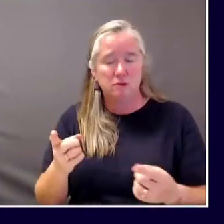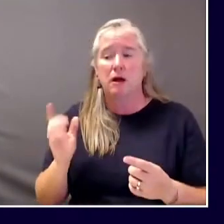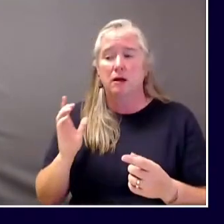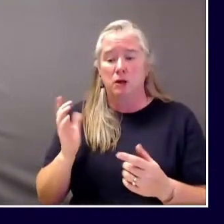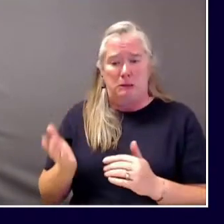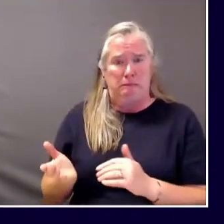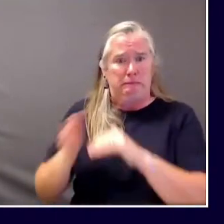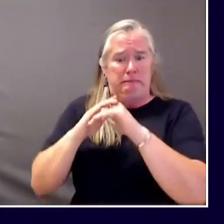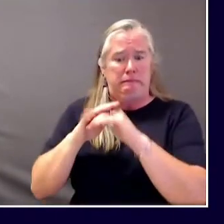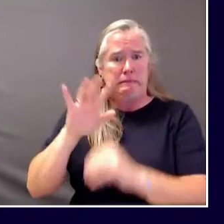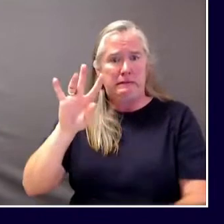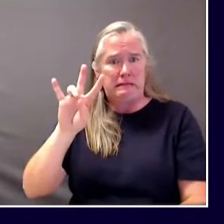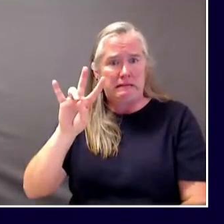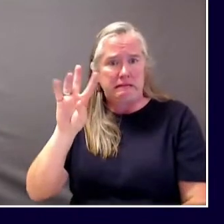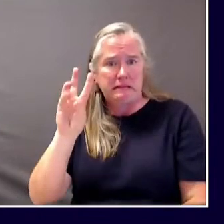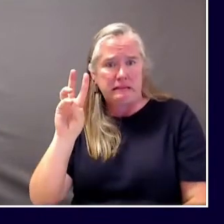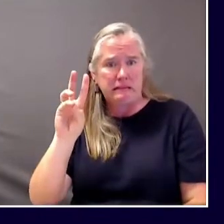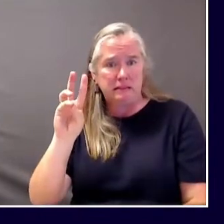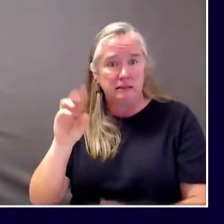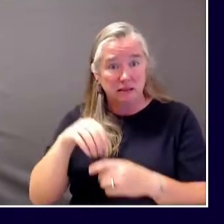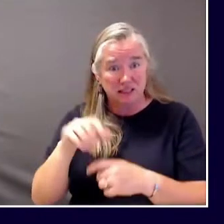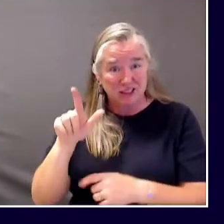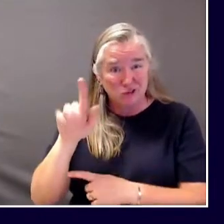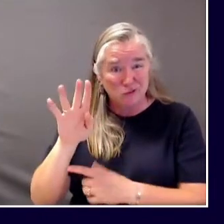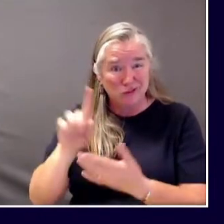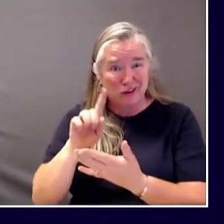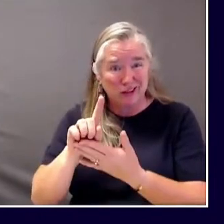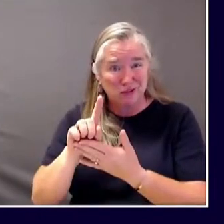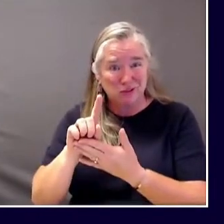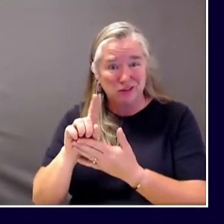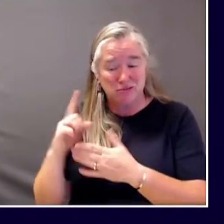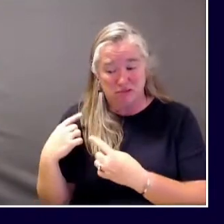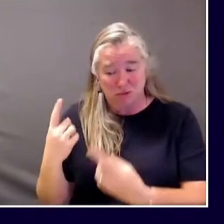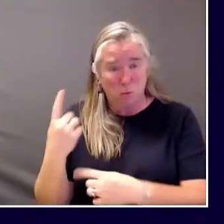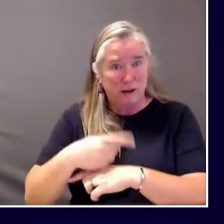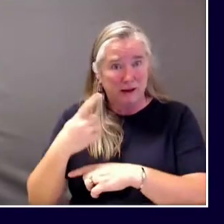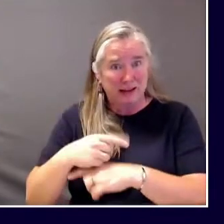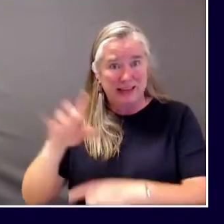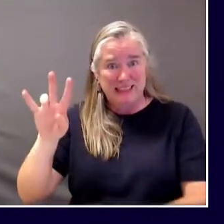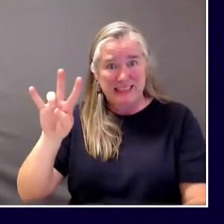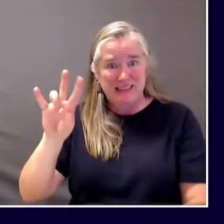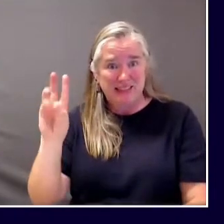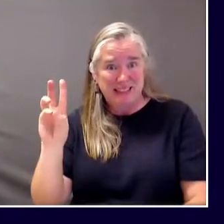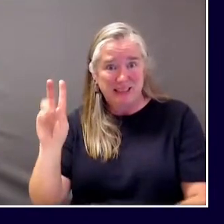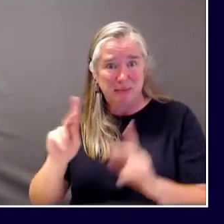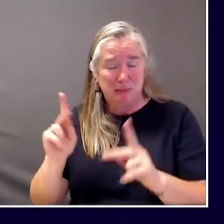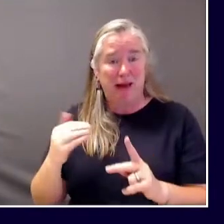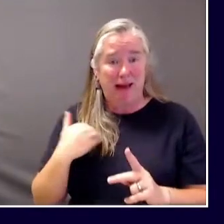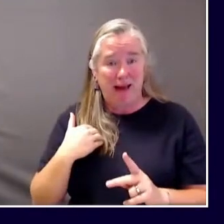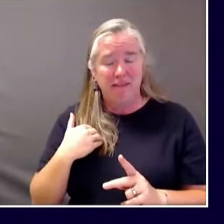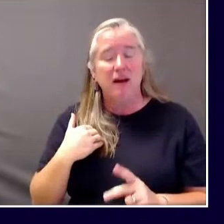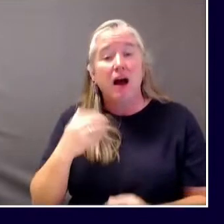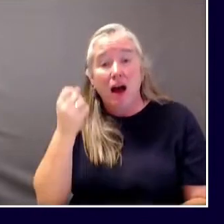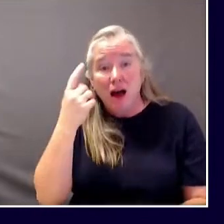new code nineteen cases